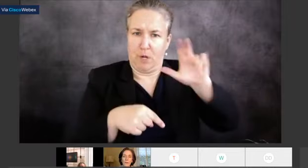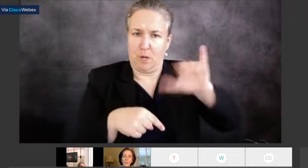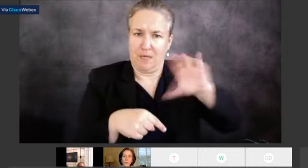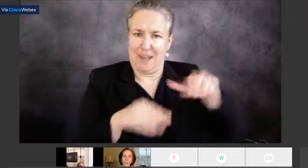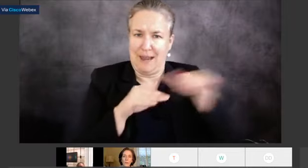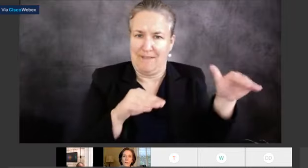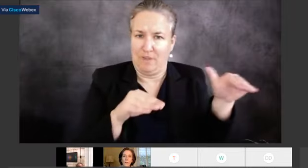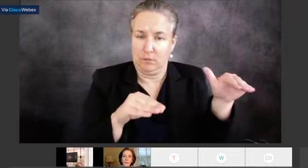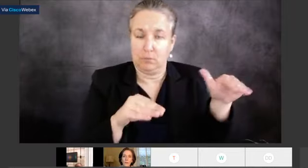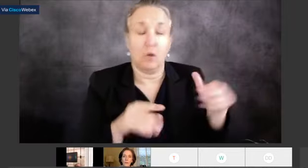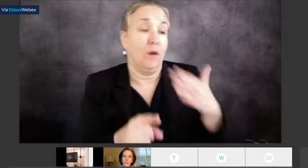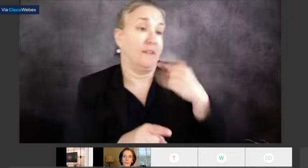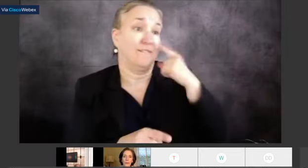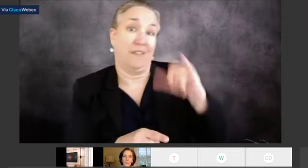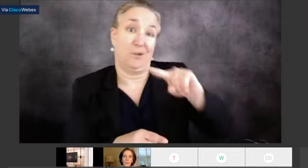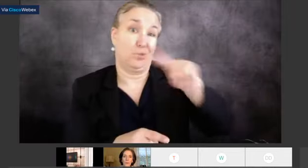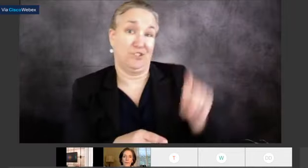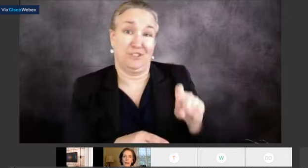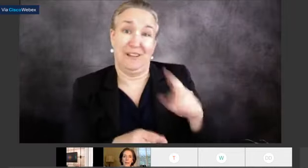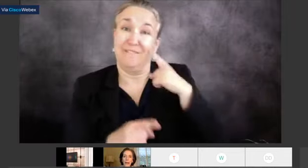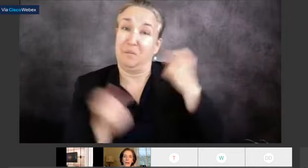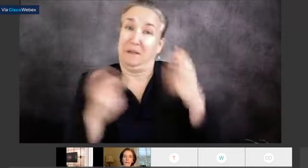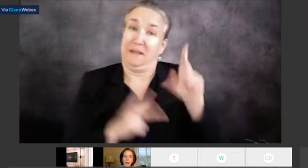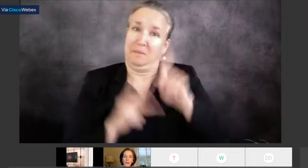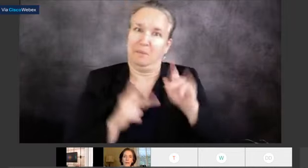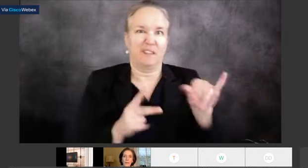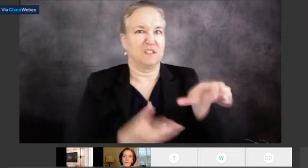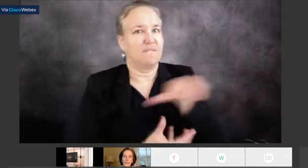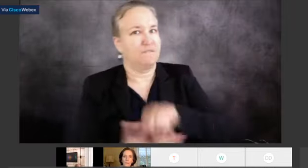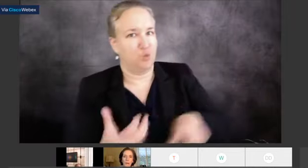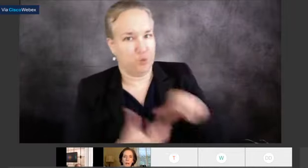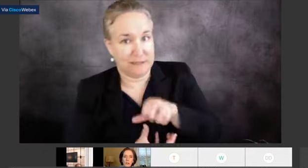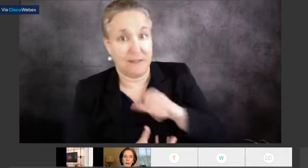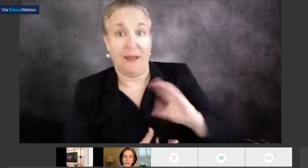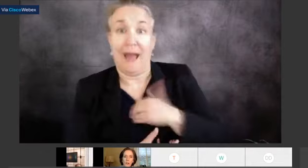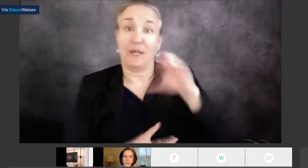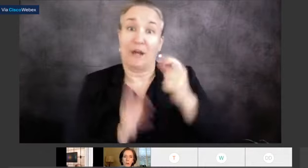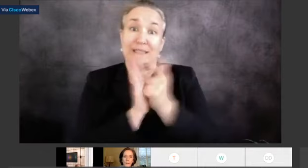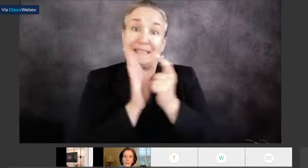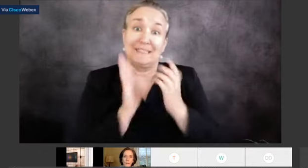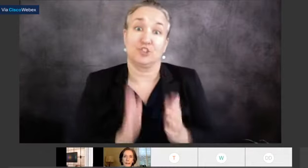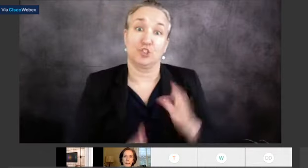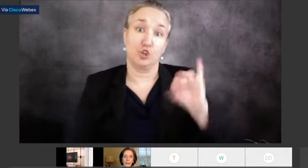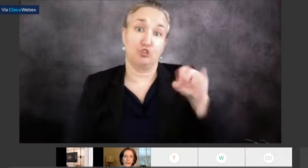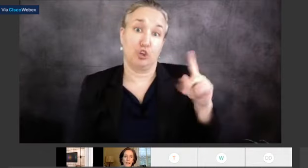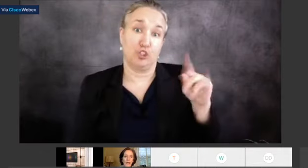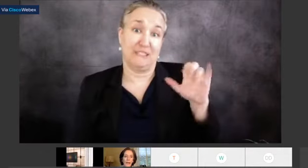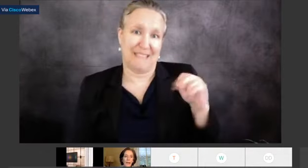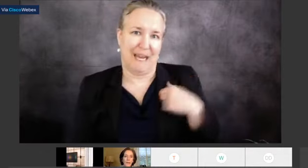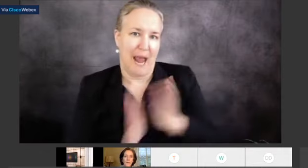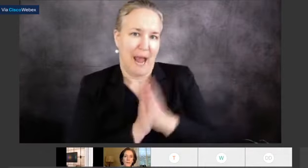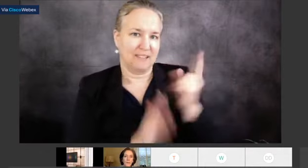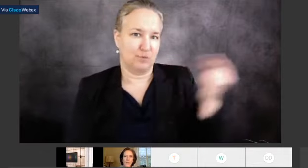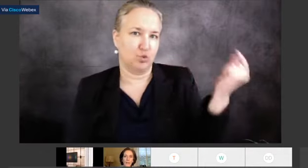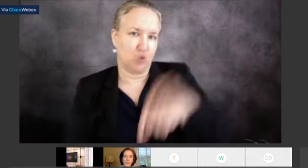has been really confusing for a lot of people i've actually asked our county solicitor Josh Stein to join us today and uh Mr Stein